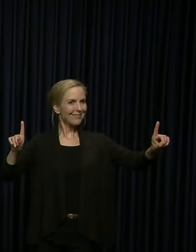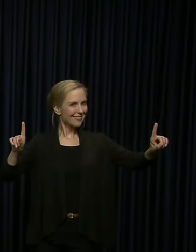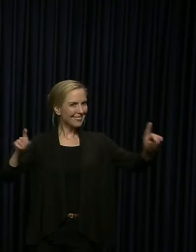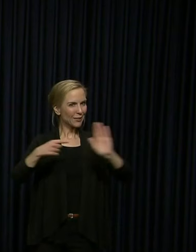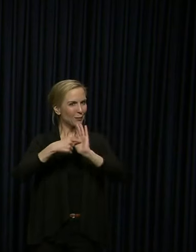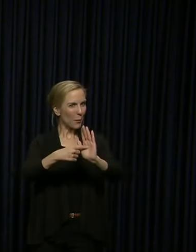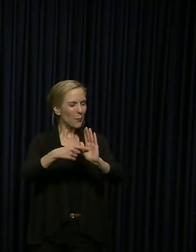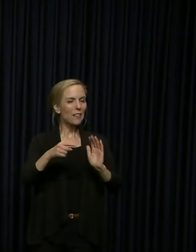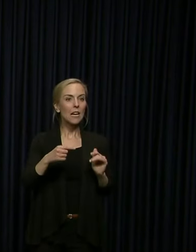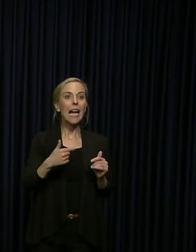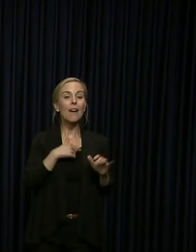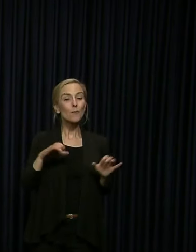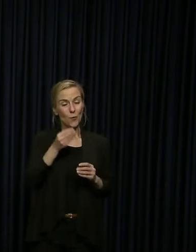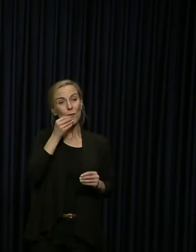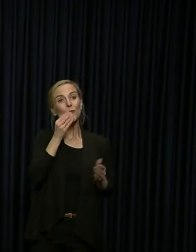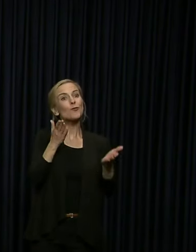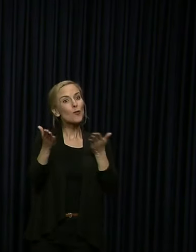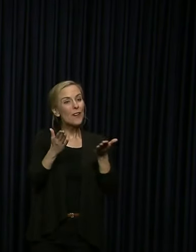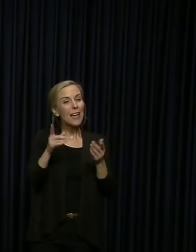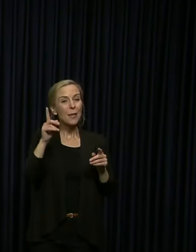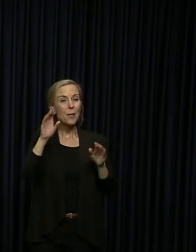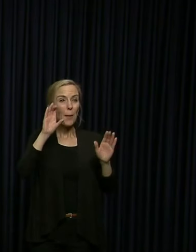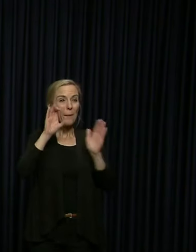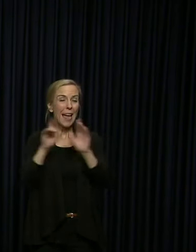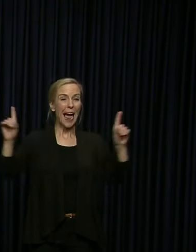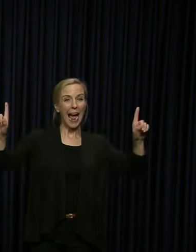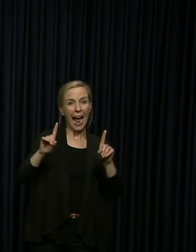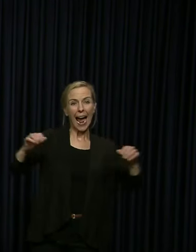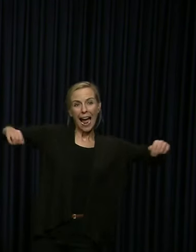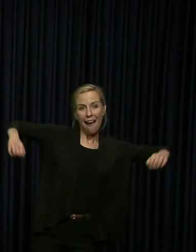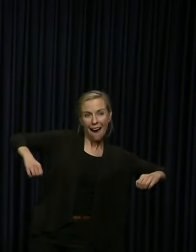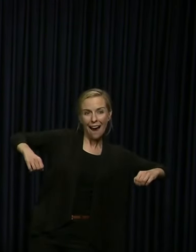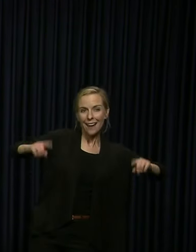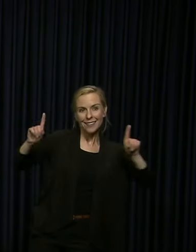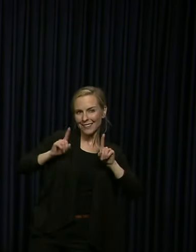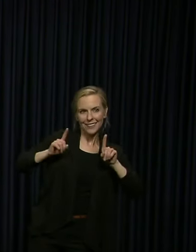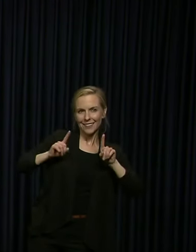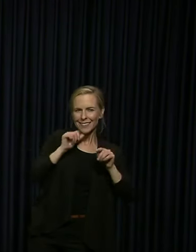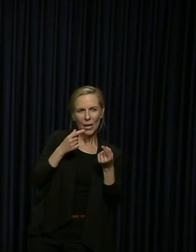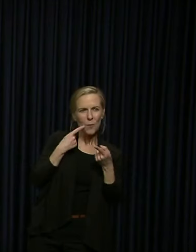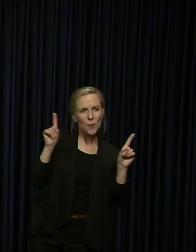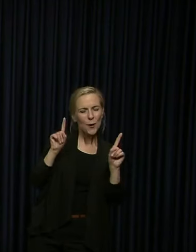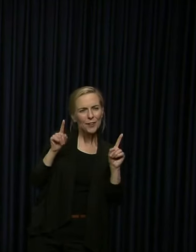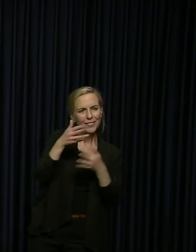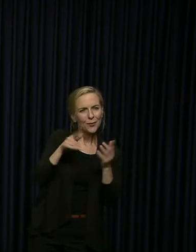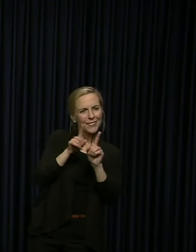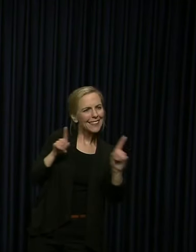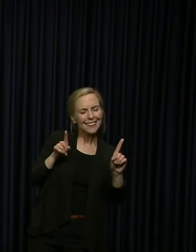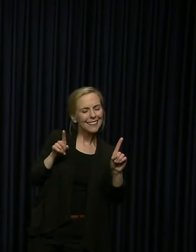YOU'RE GOING TO HAVE TO SELF-QUARANTINE, IS EITHER DO IT YOURSELF, WHICH SHOULD BE THE